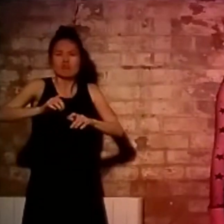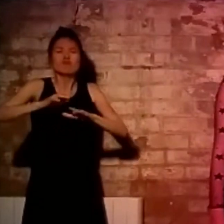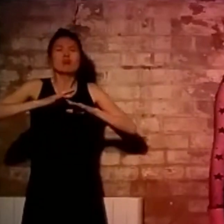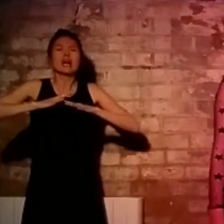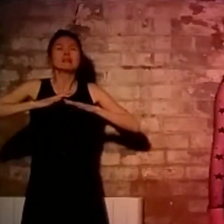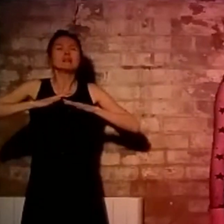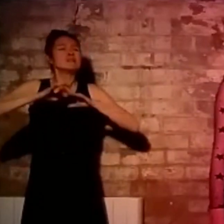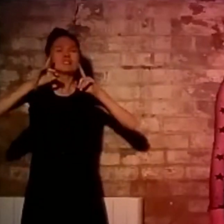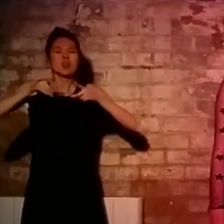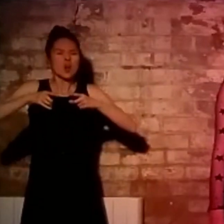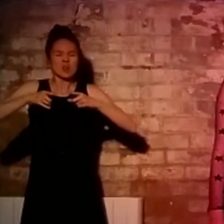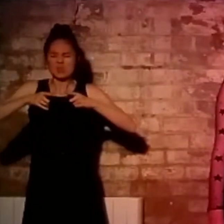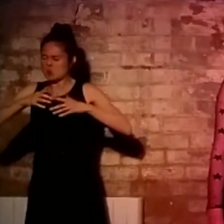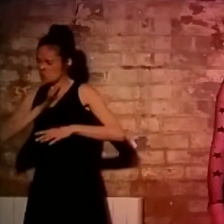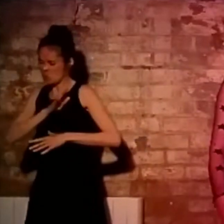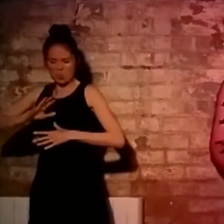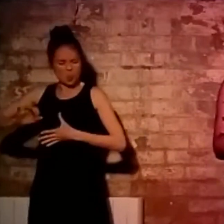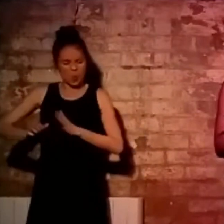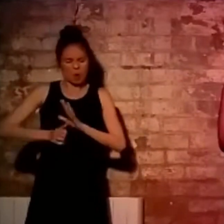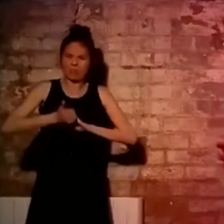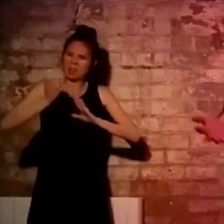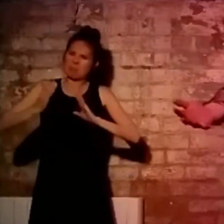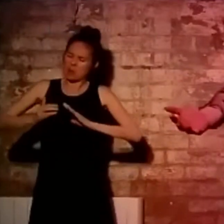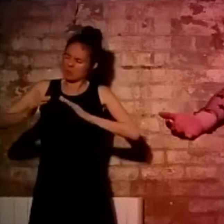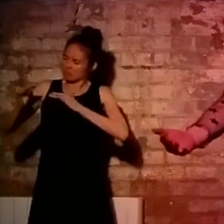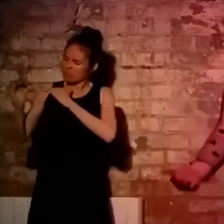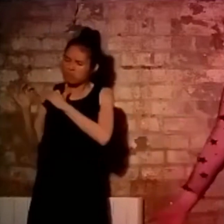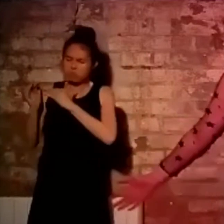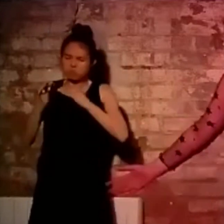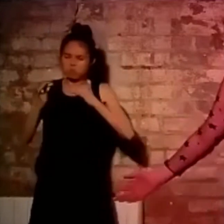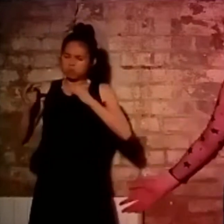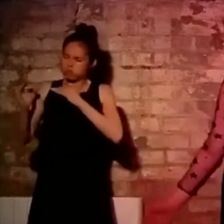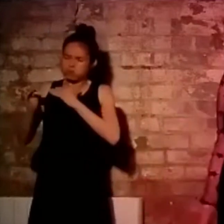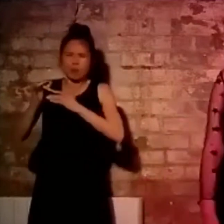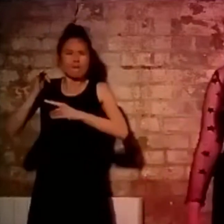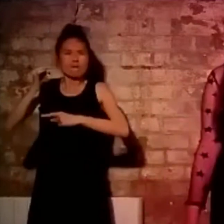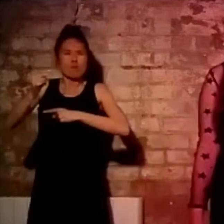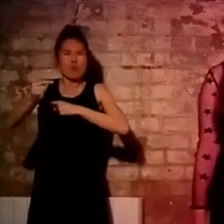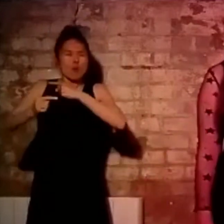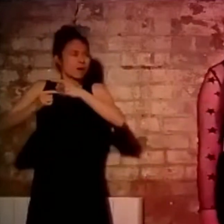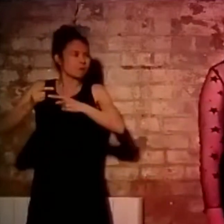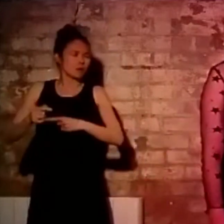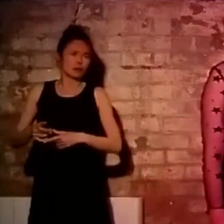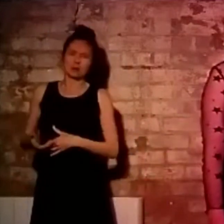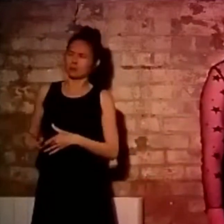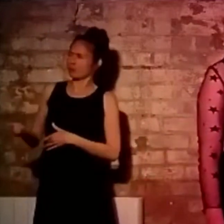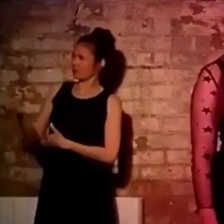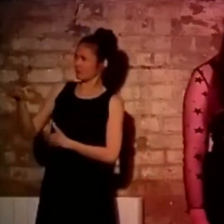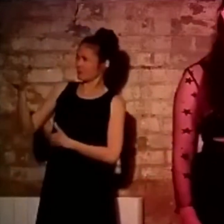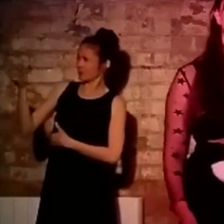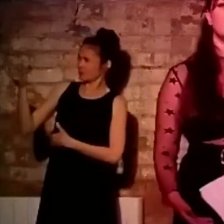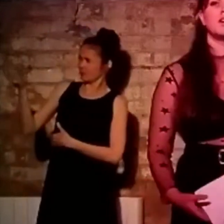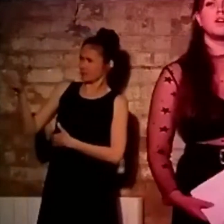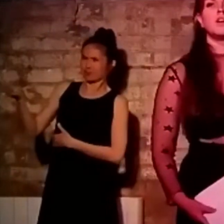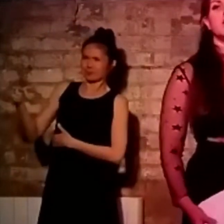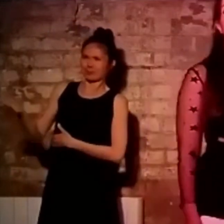This terminal prize of open vanity. So speaketh thou. Thou hath glory